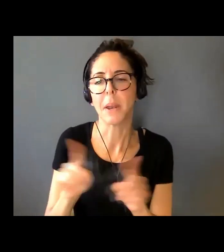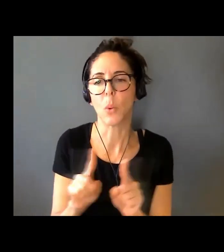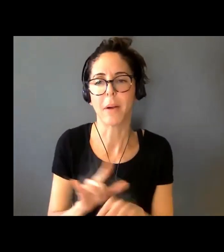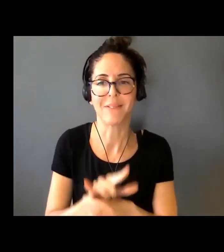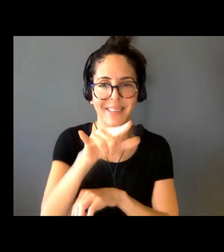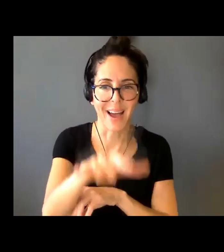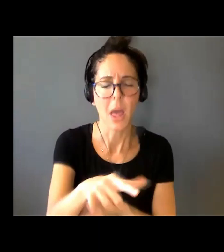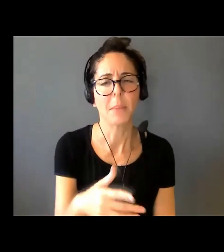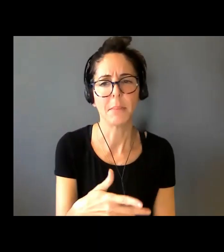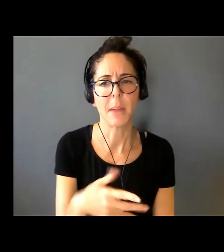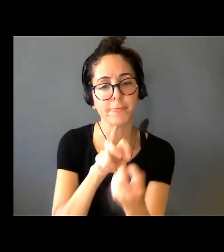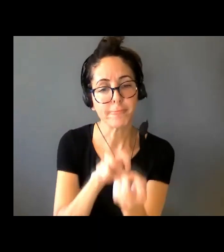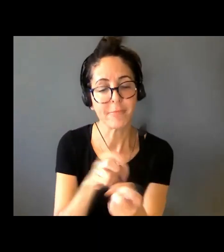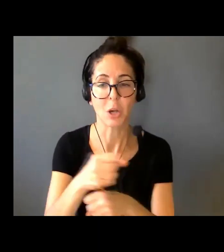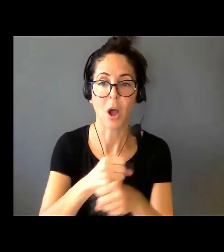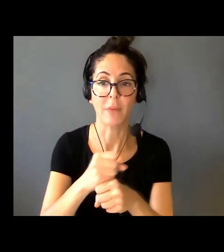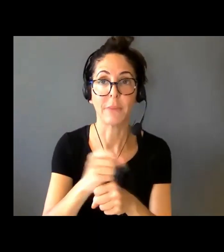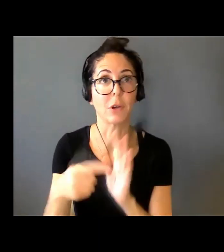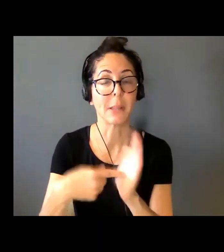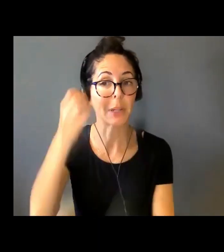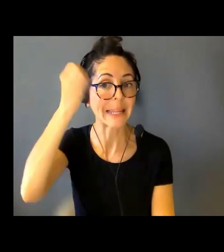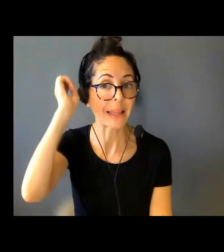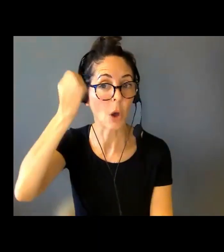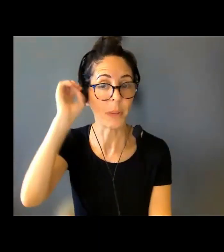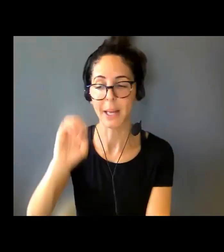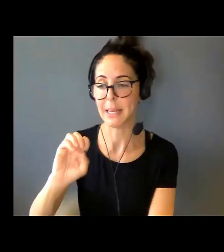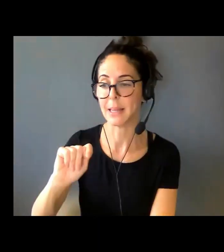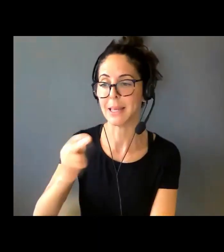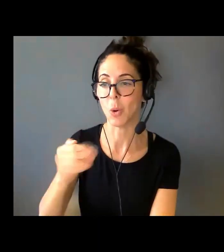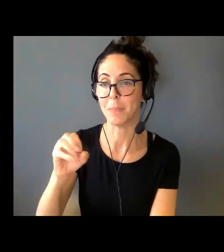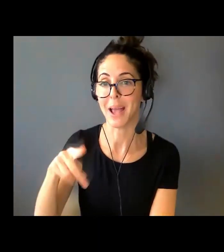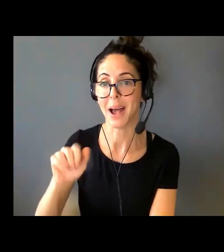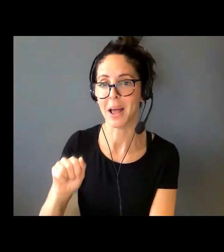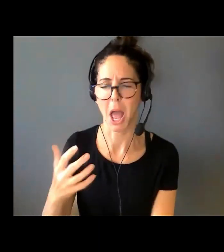a coffee if I am in Ethiopia because the coffee is good, but in another country may have a tea,